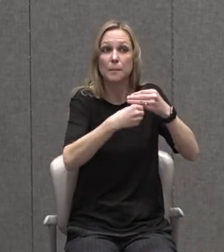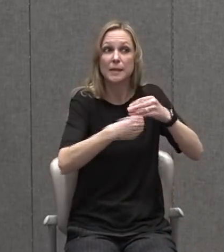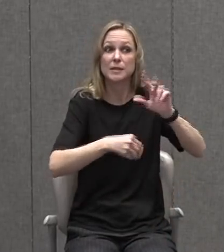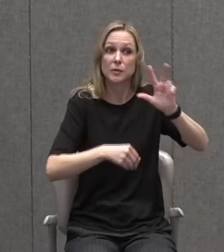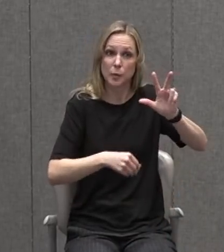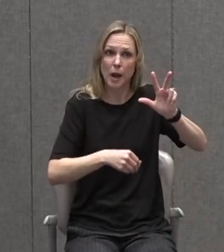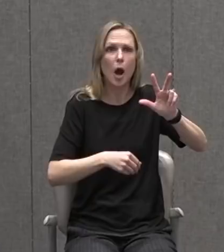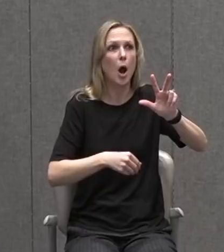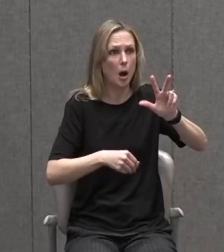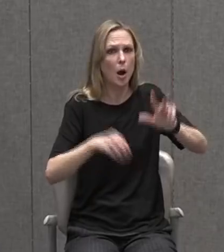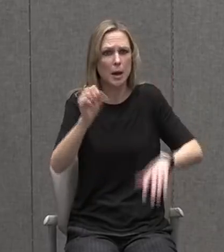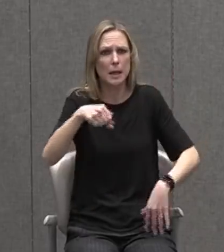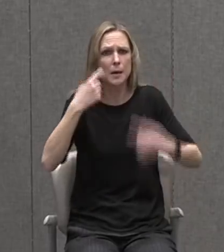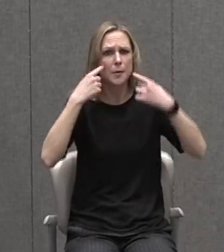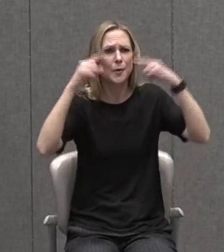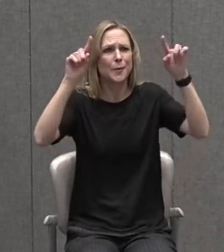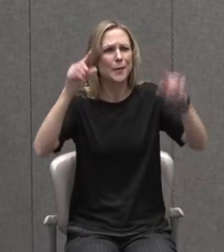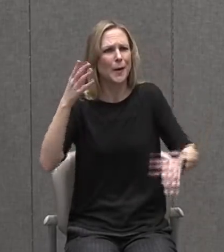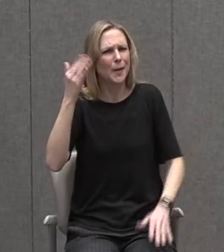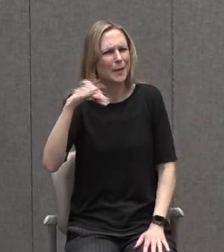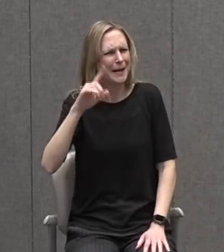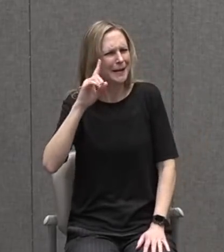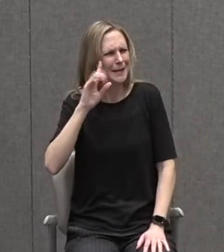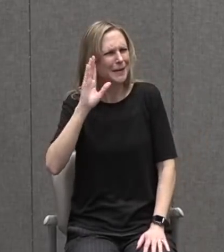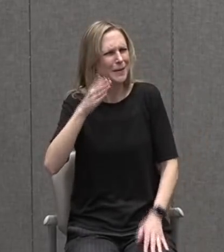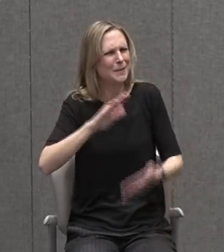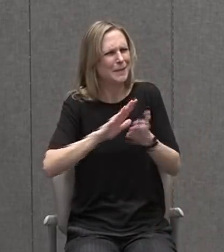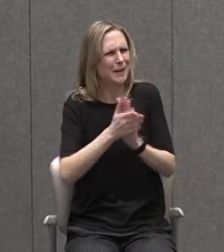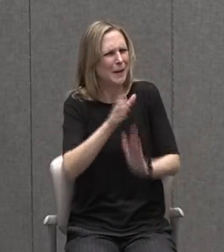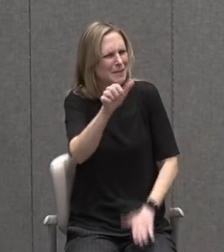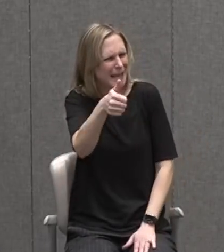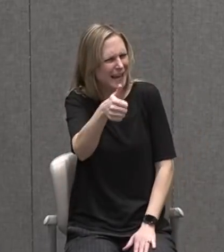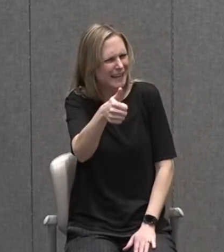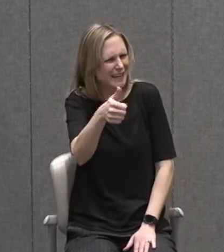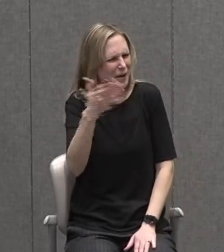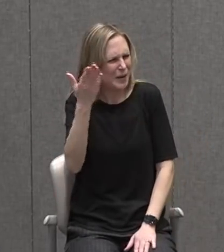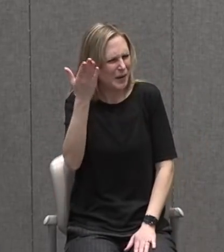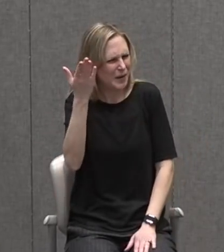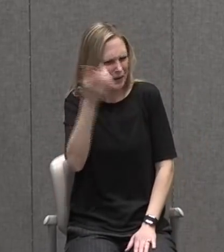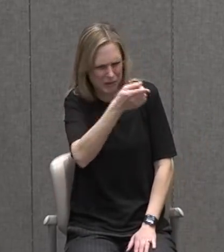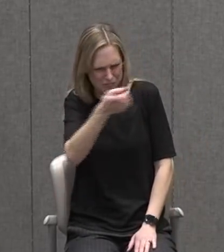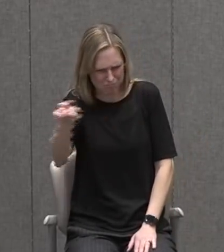That does work, why was I thinking it was gonna be 10? Can someone tell me why I thought it was going to be 10.